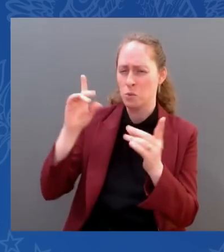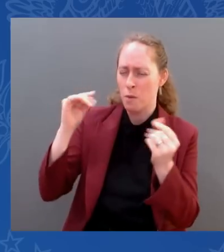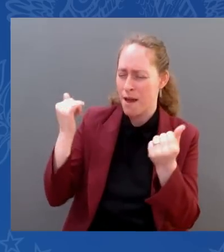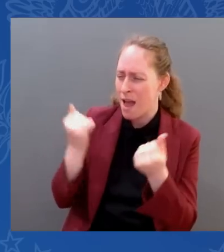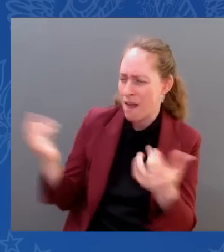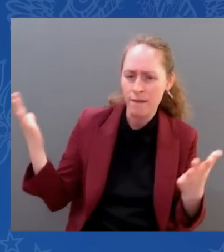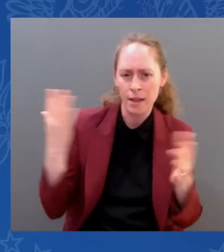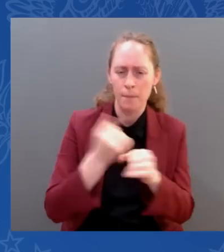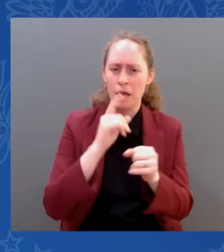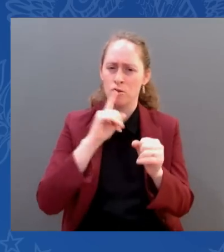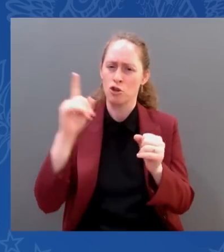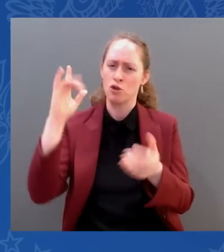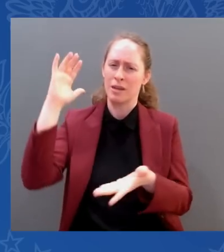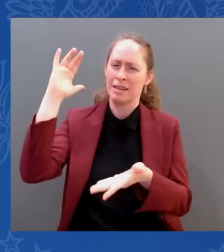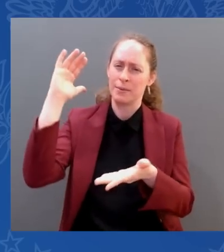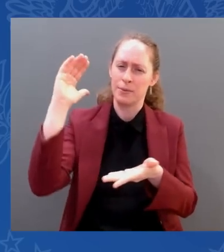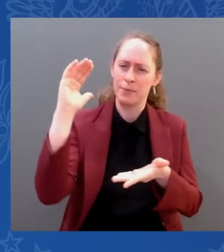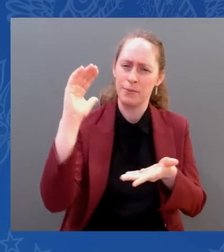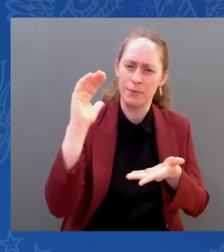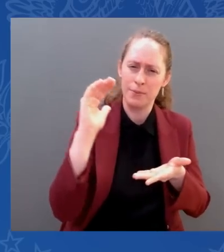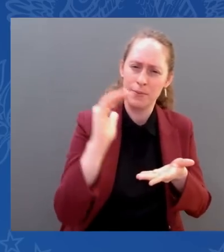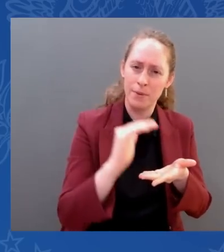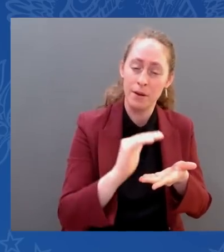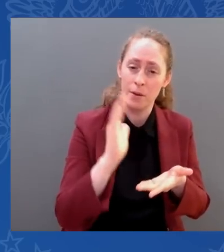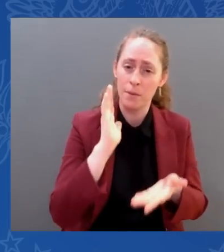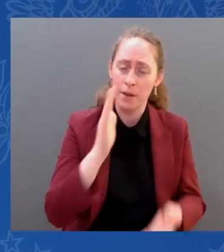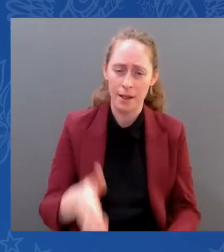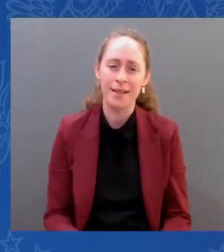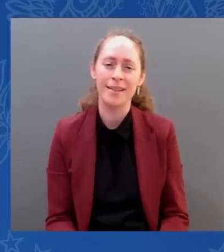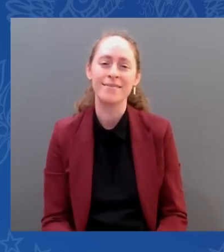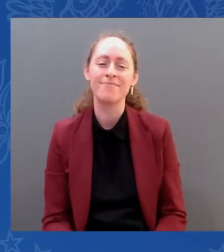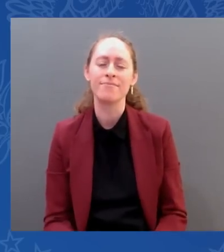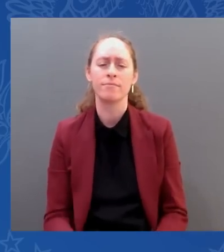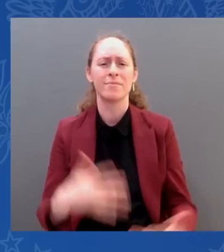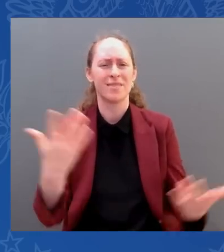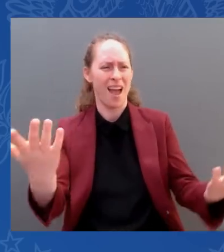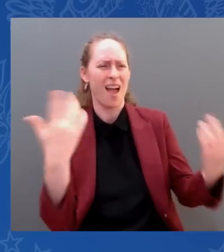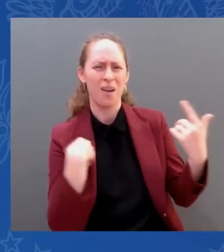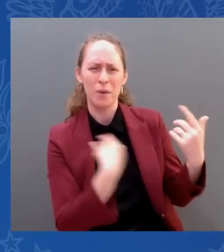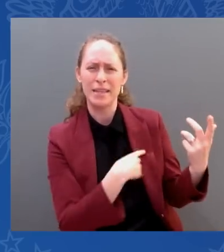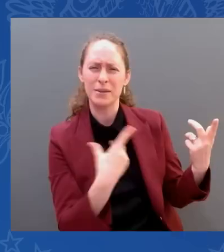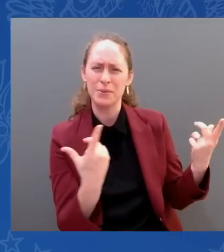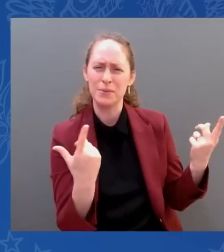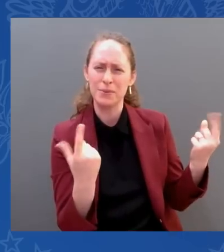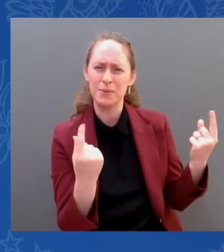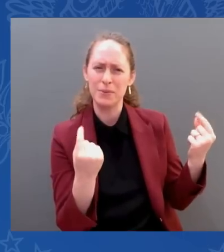is by lowering the cost of moving goods through the supply chain. When I first started talking about the supply chain,